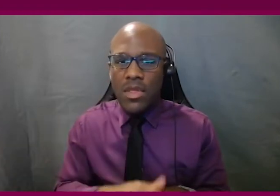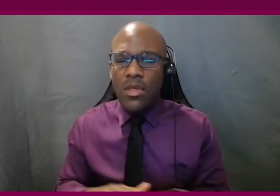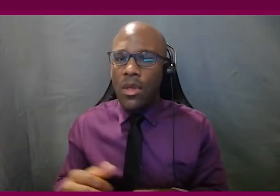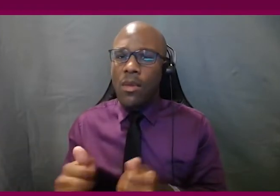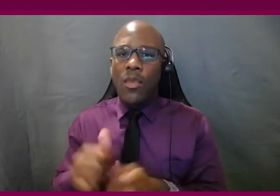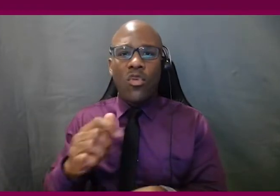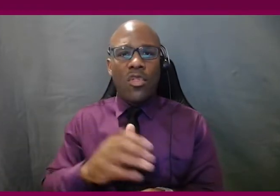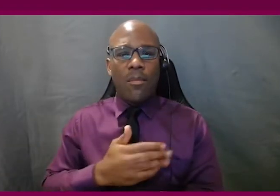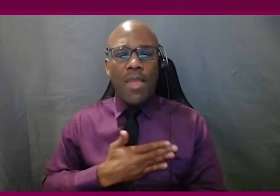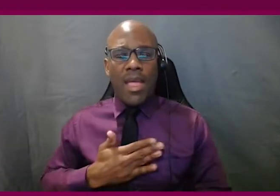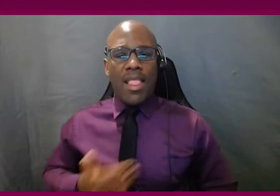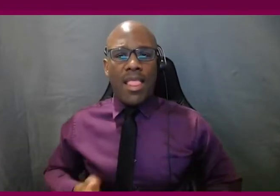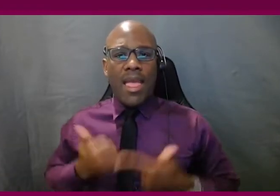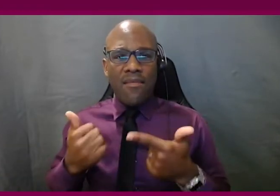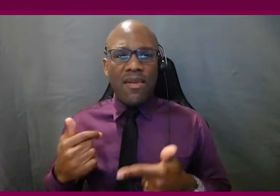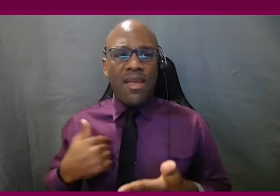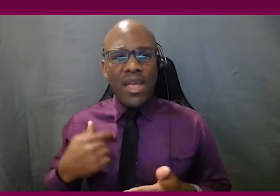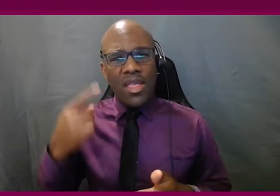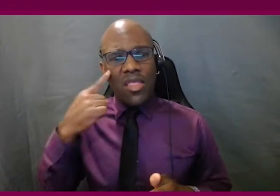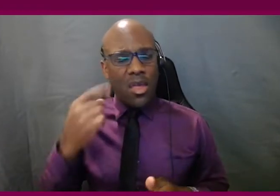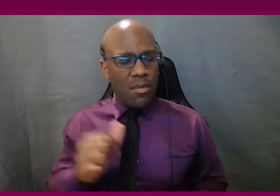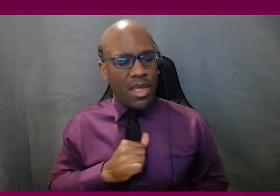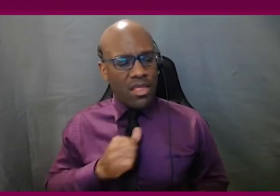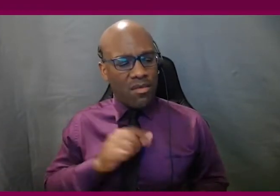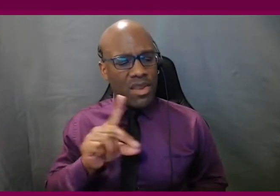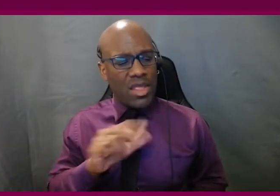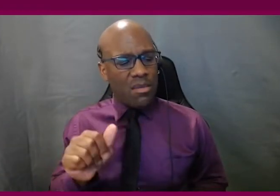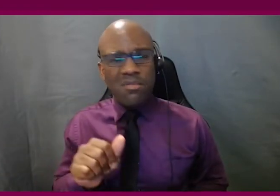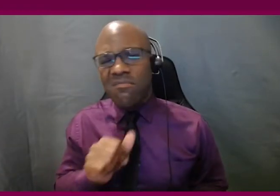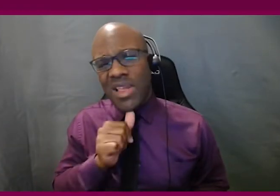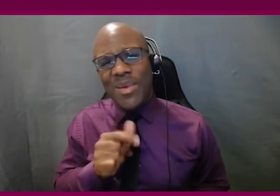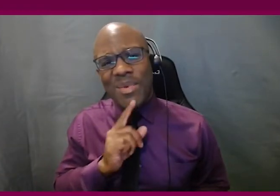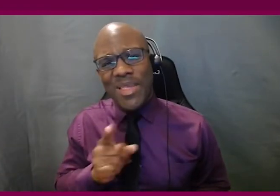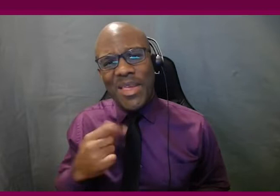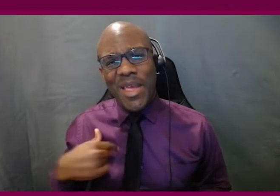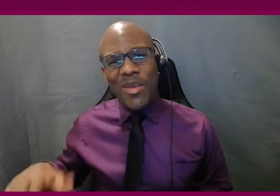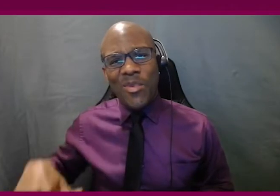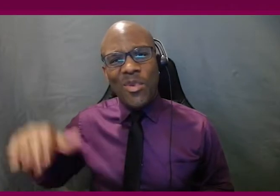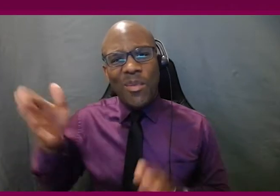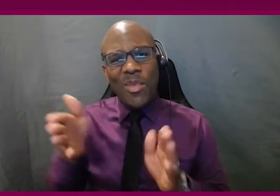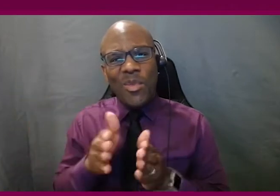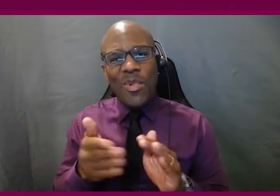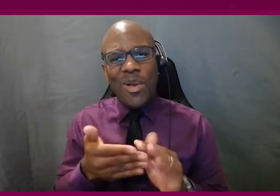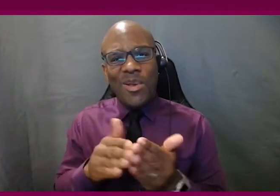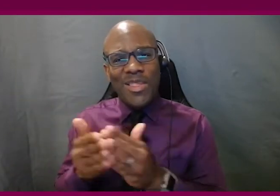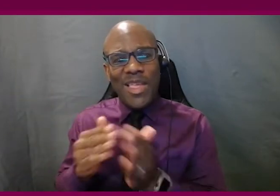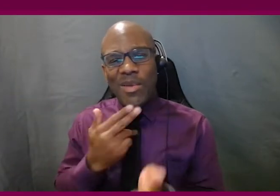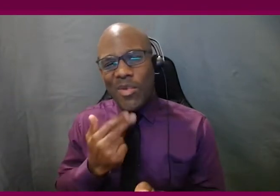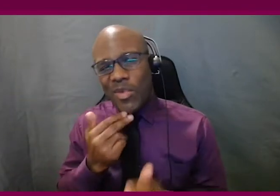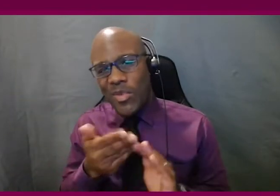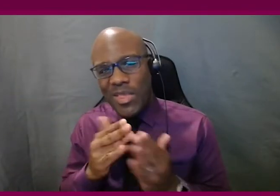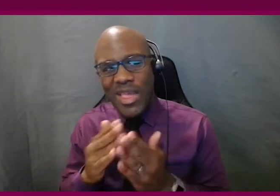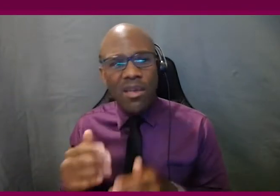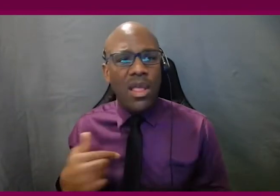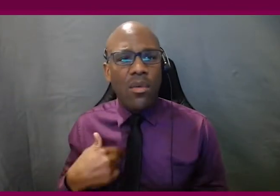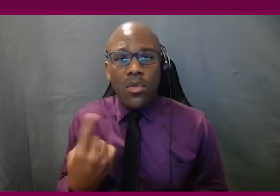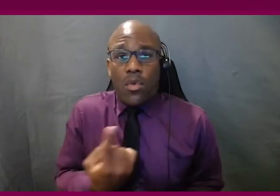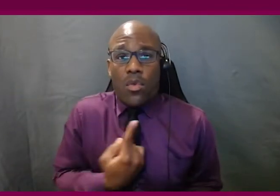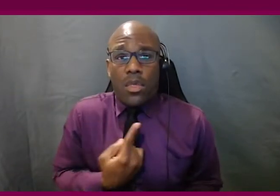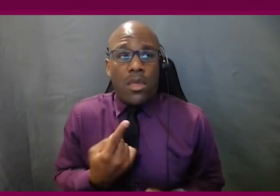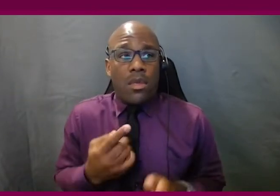I was the only person that had an apparent disability in my class when I was in school